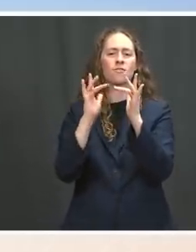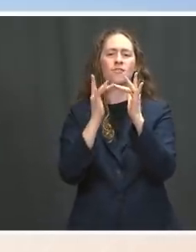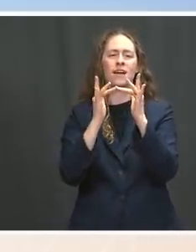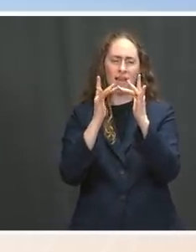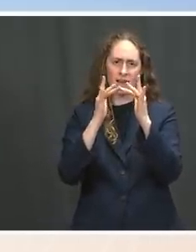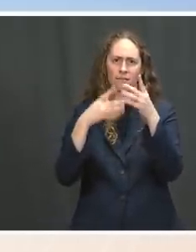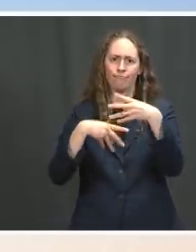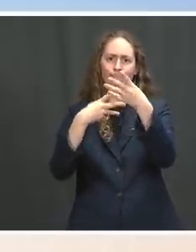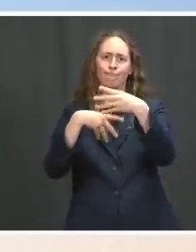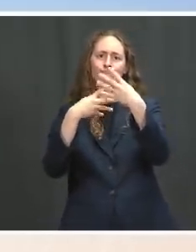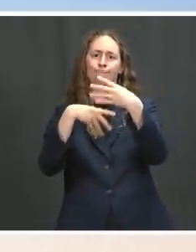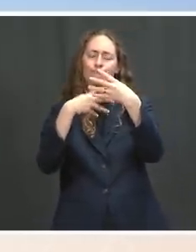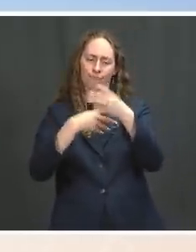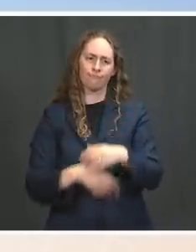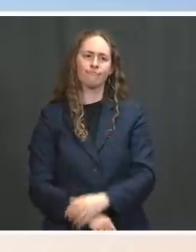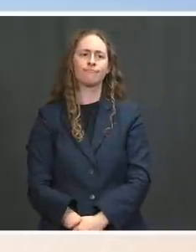WikiLeaks publisher, Julian Assange.